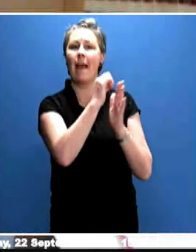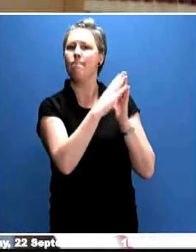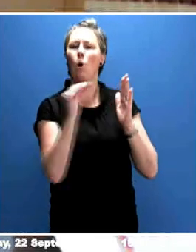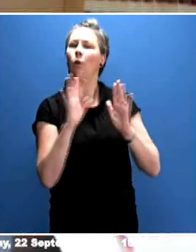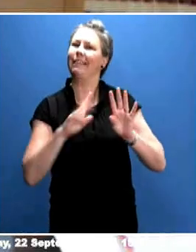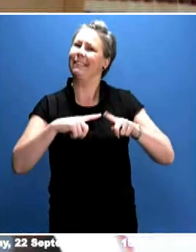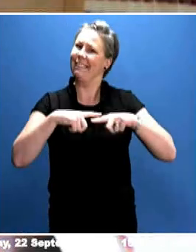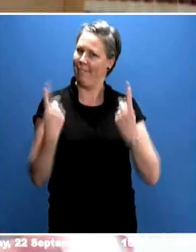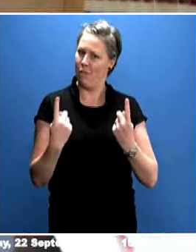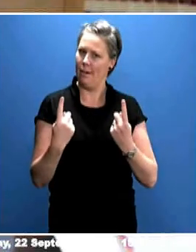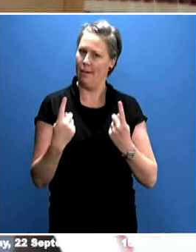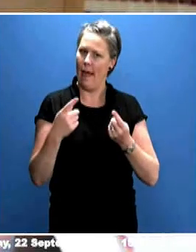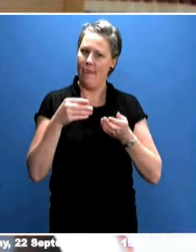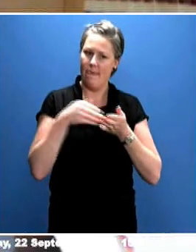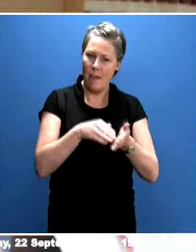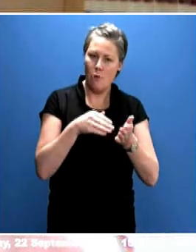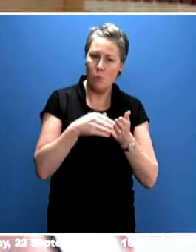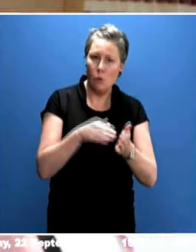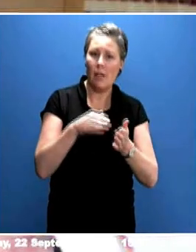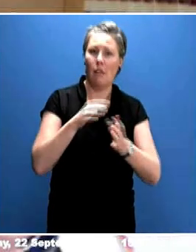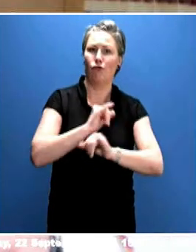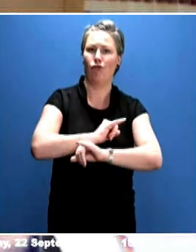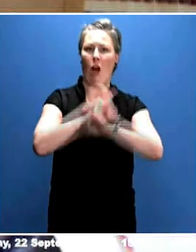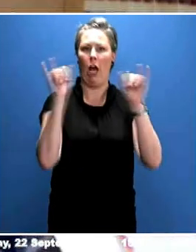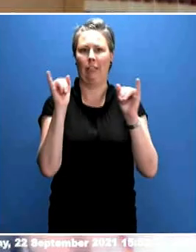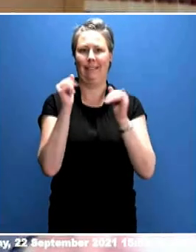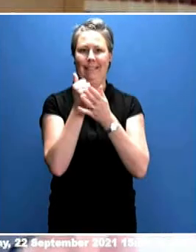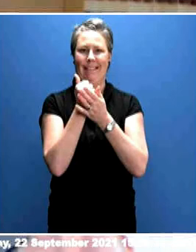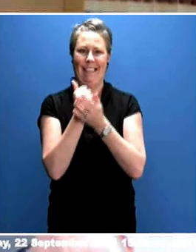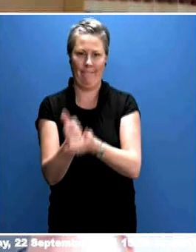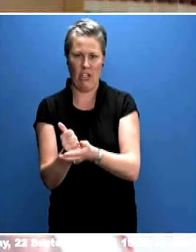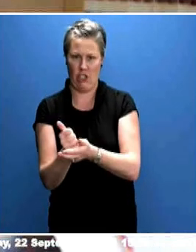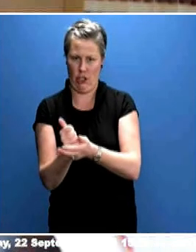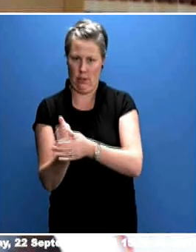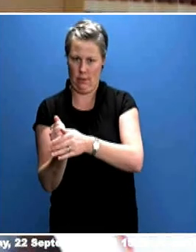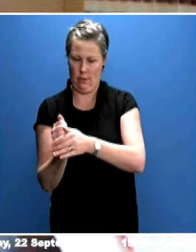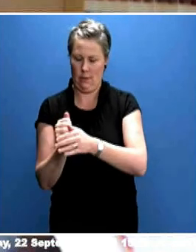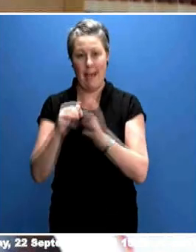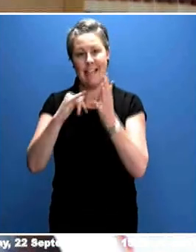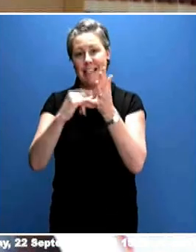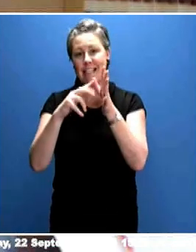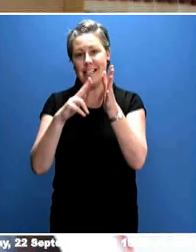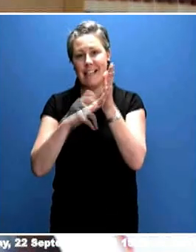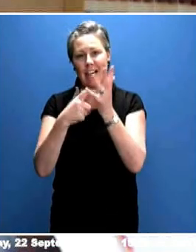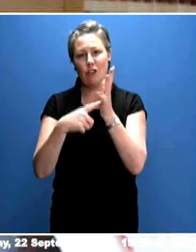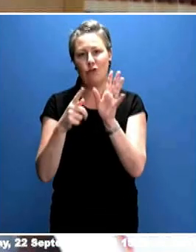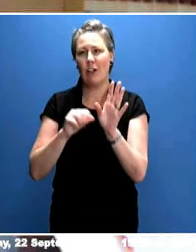so there's two models that work side-by-side. The sanctuary model provides us a framework and our practice tools